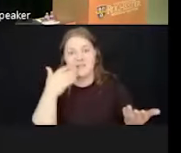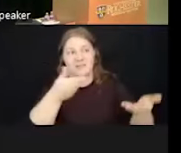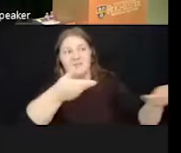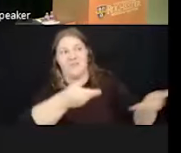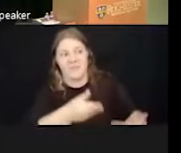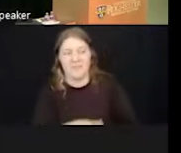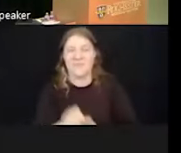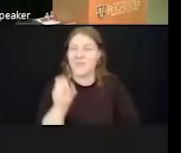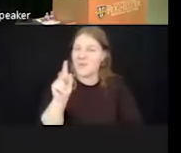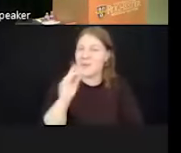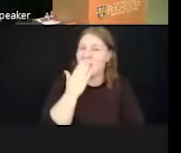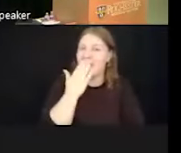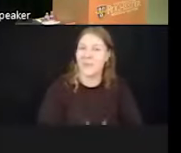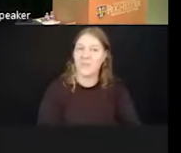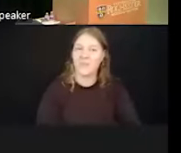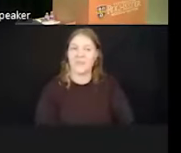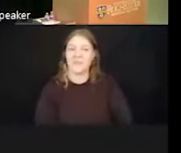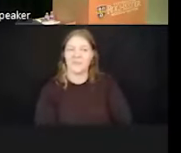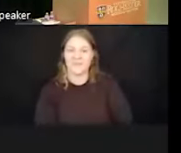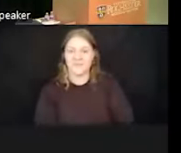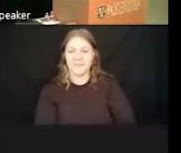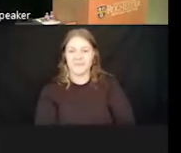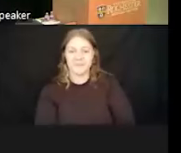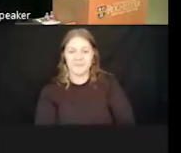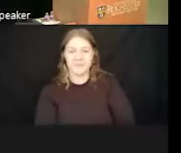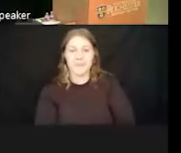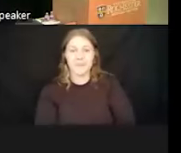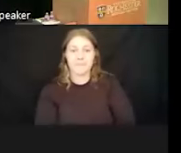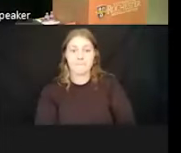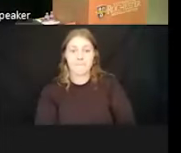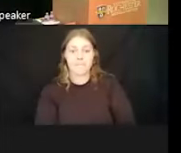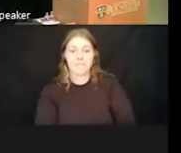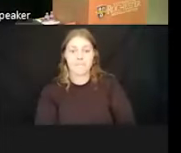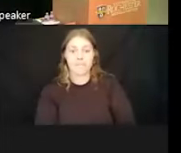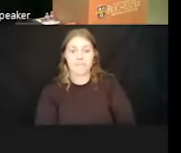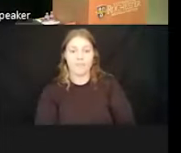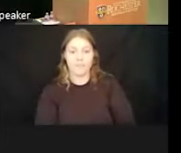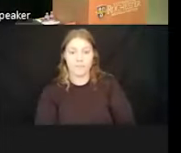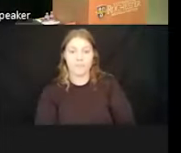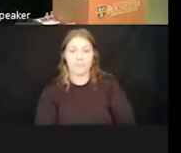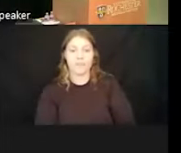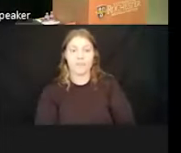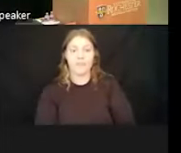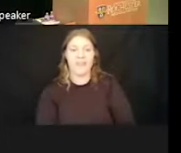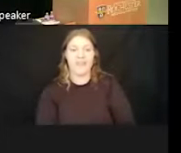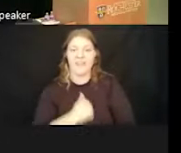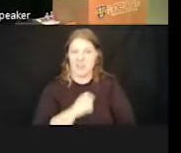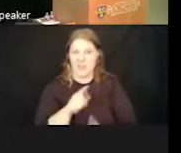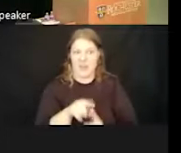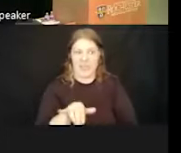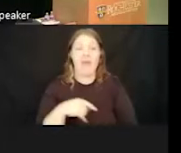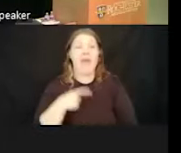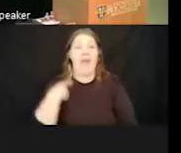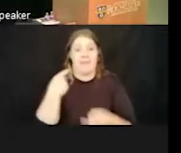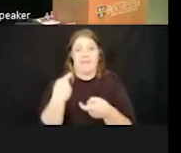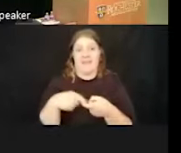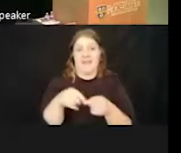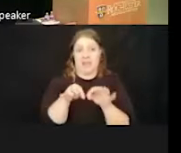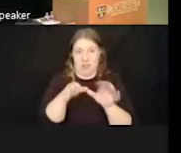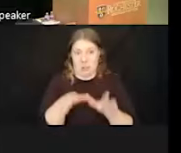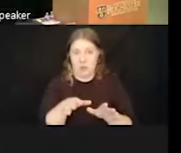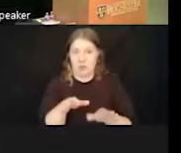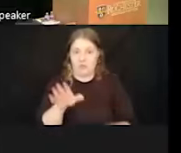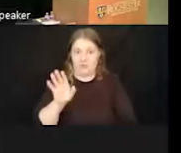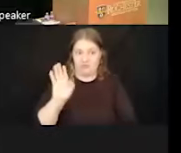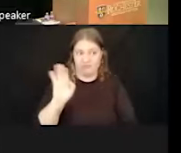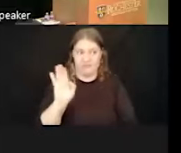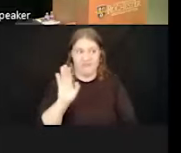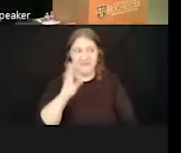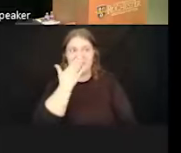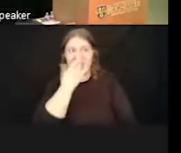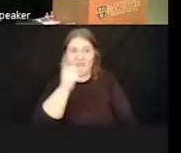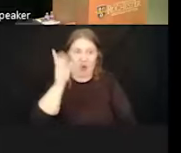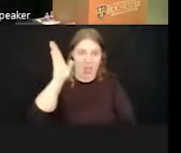there sorry about that I am a Spanish interpreter and thank you for your lecture and um you know